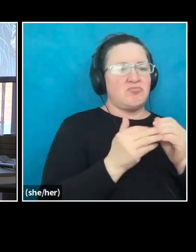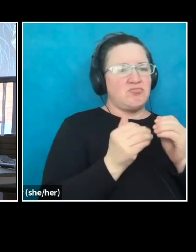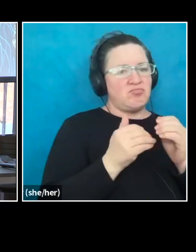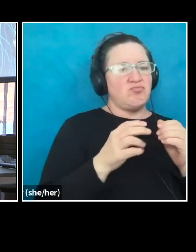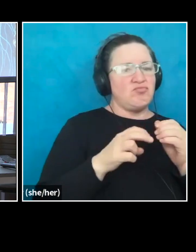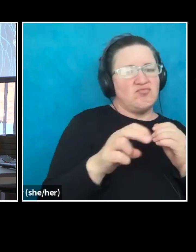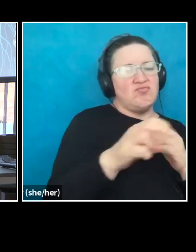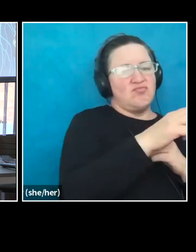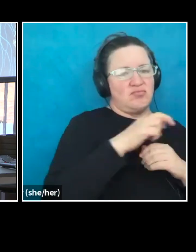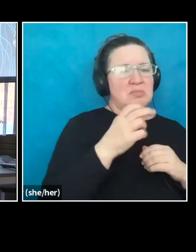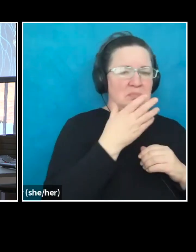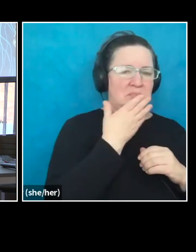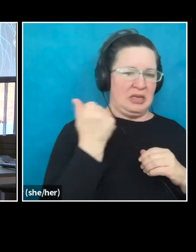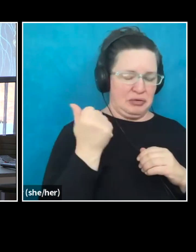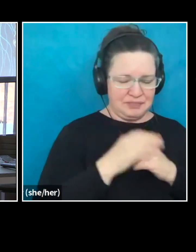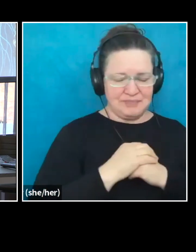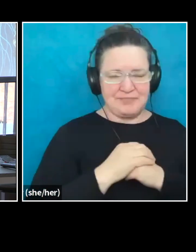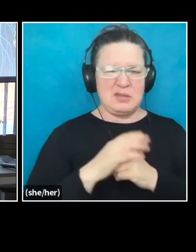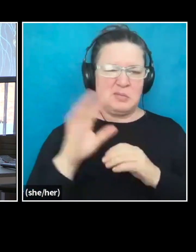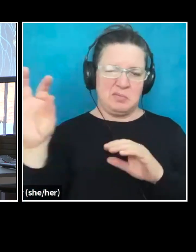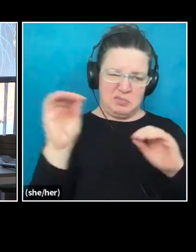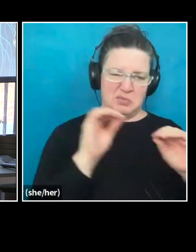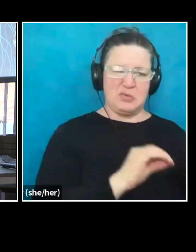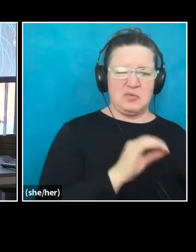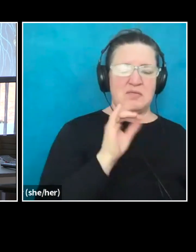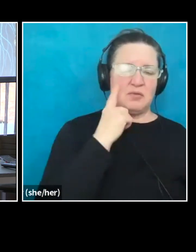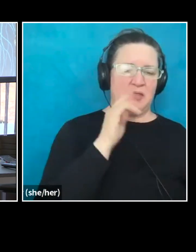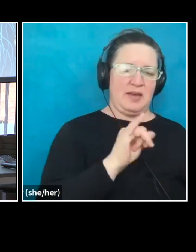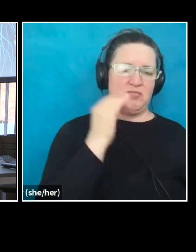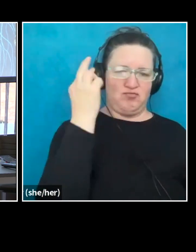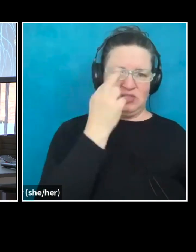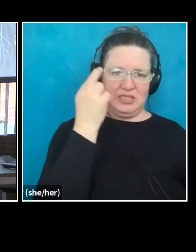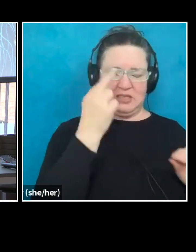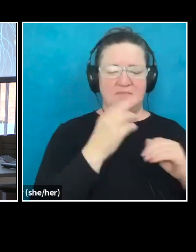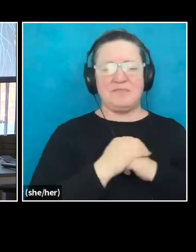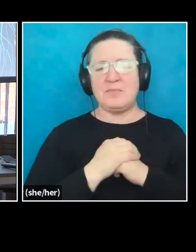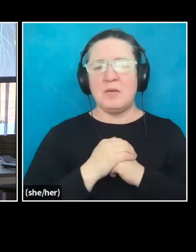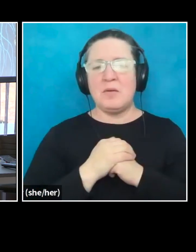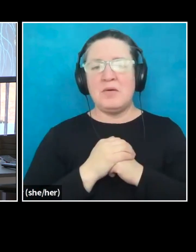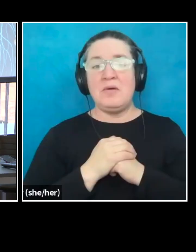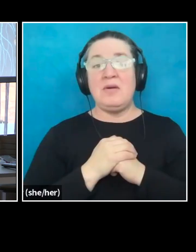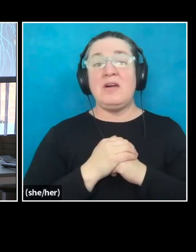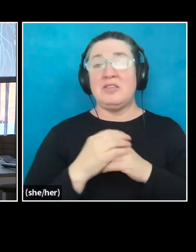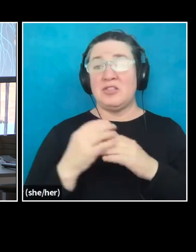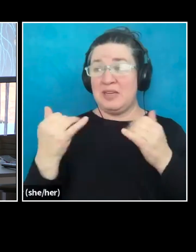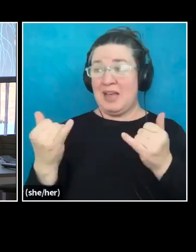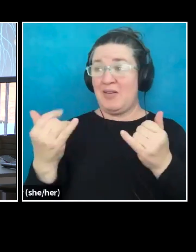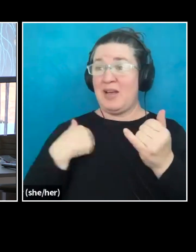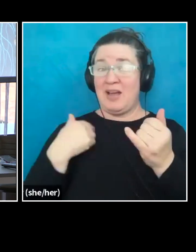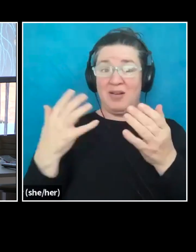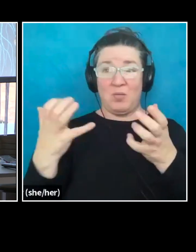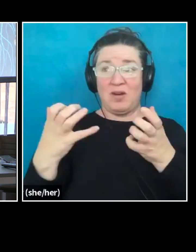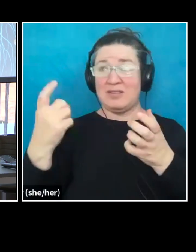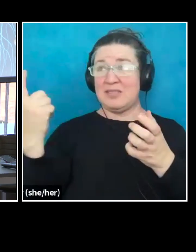me an example of uh a time that you were able to take transit somewhere and it felt like freedom.